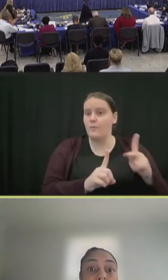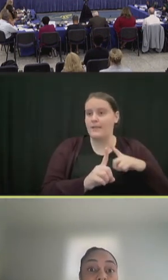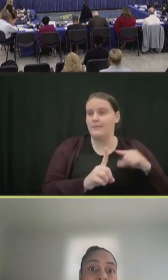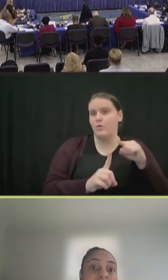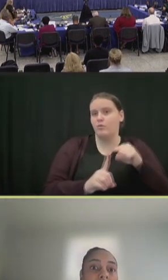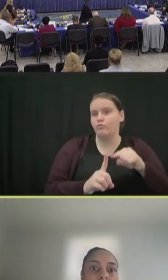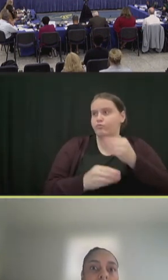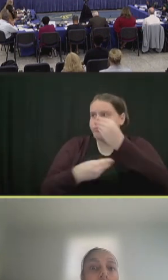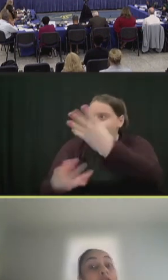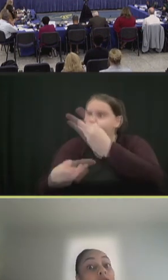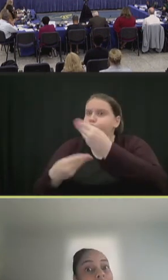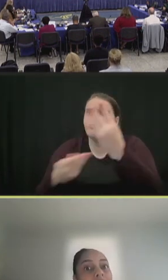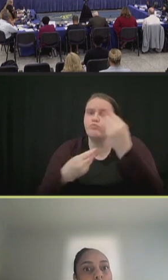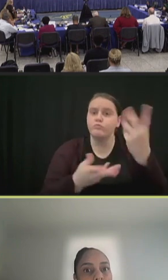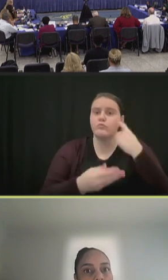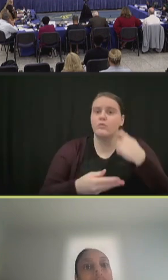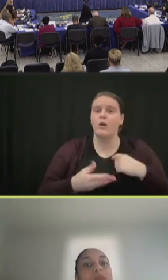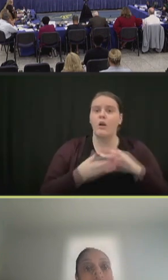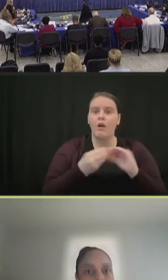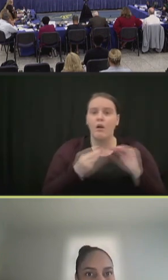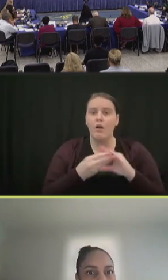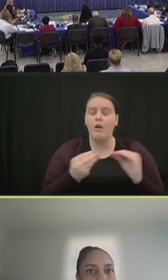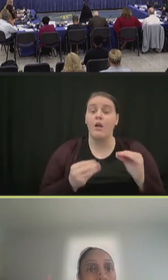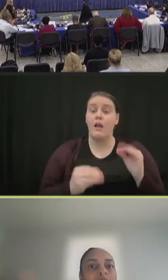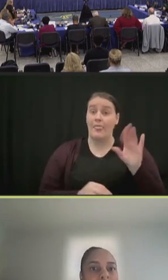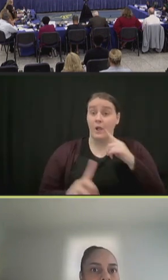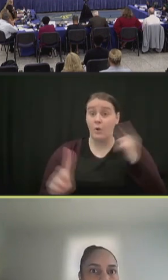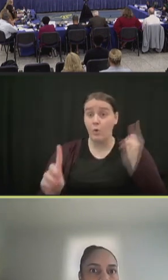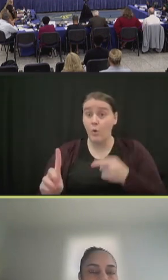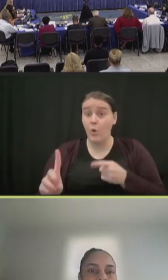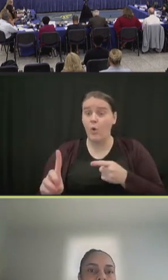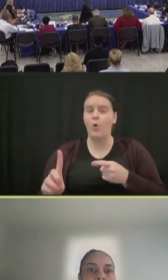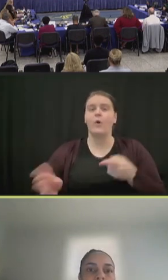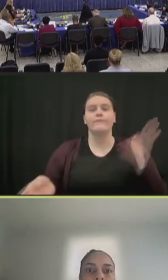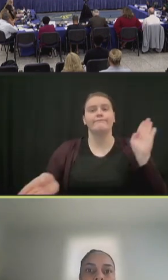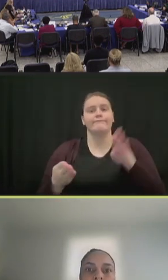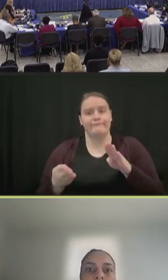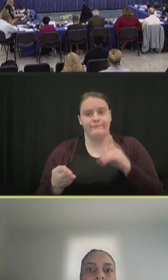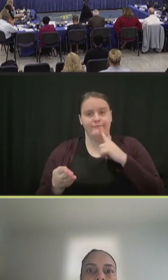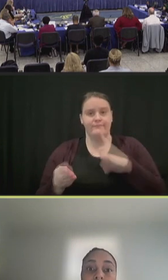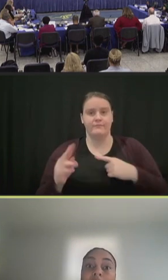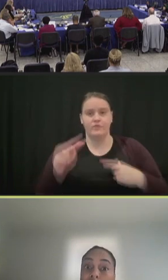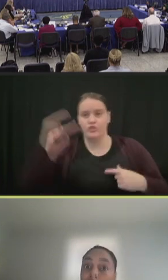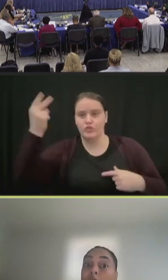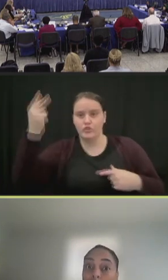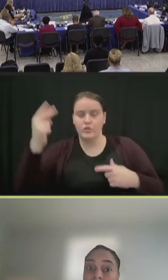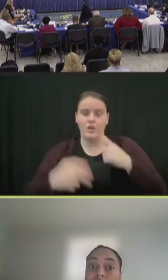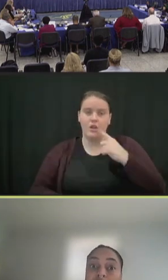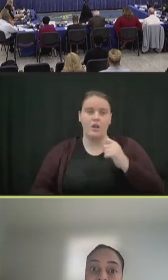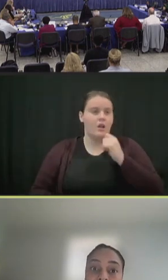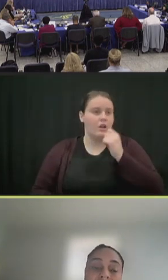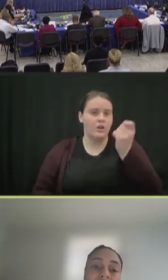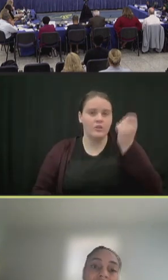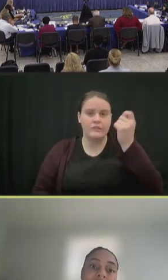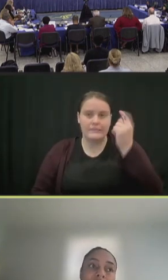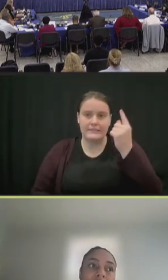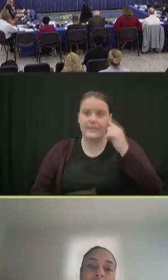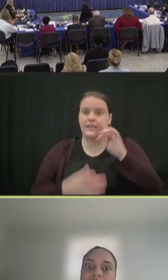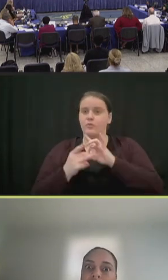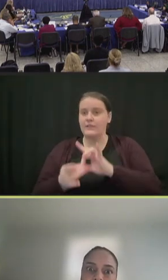drill down on that rampant misunderstanding and misinformation. And we start to see,